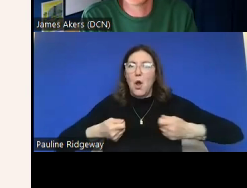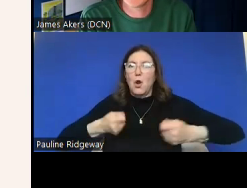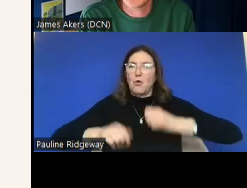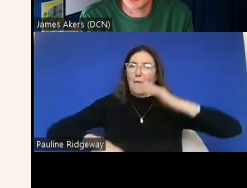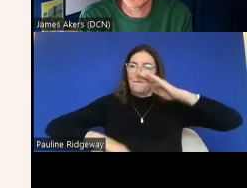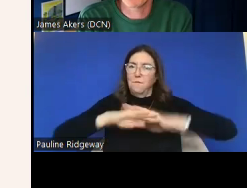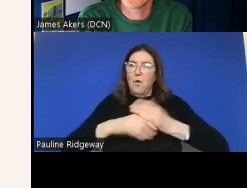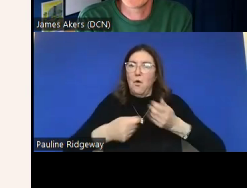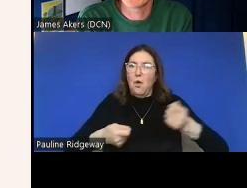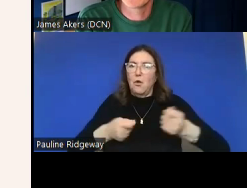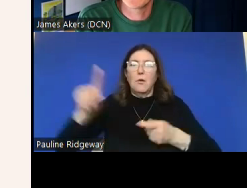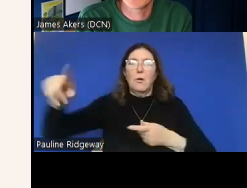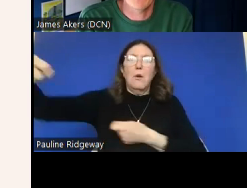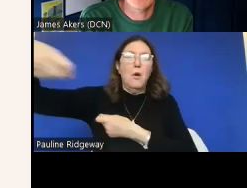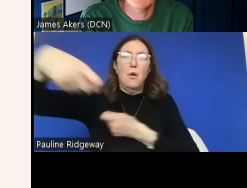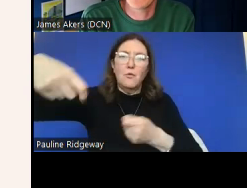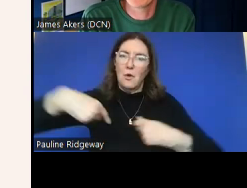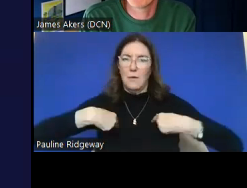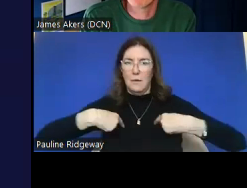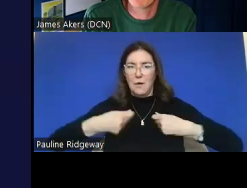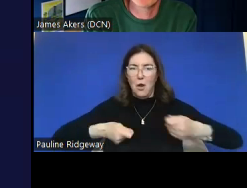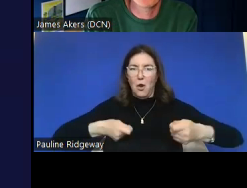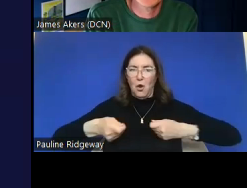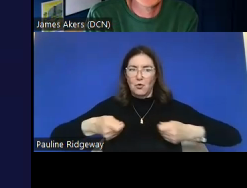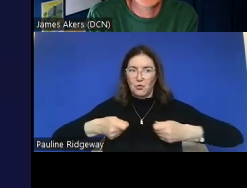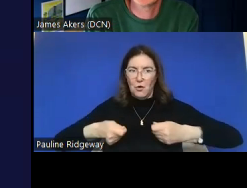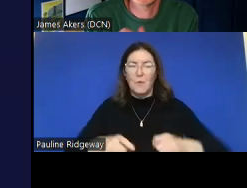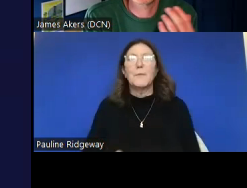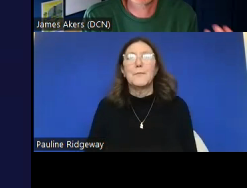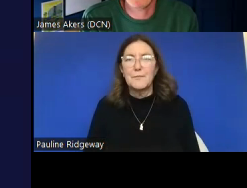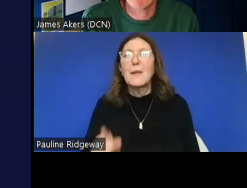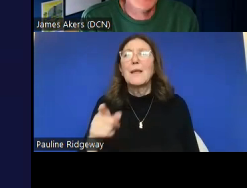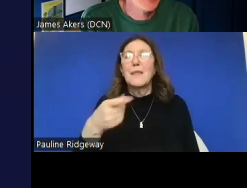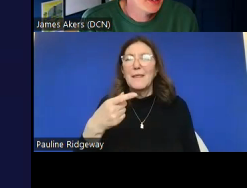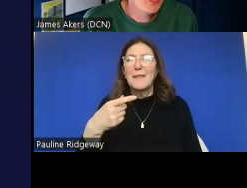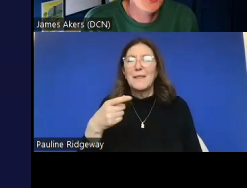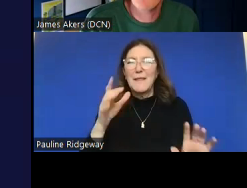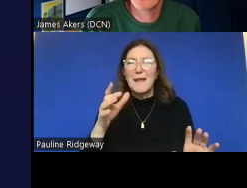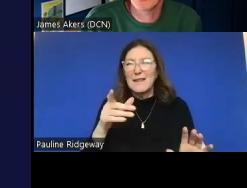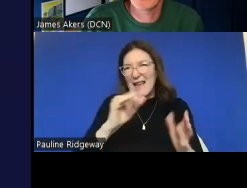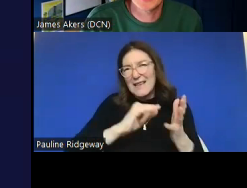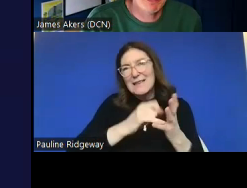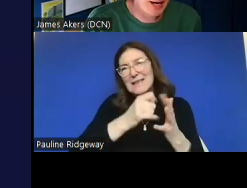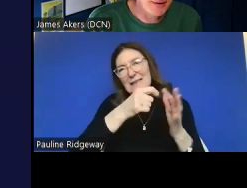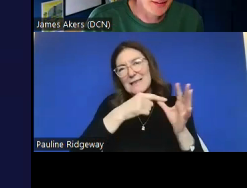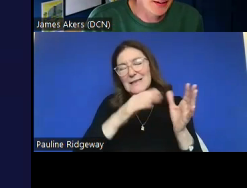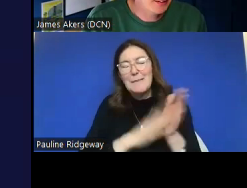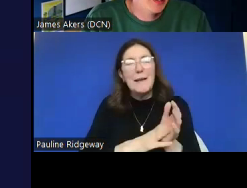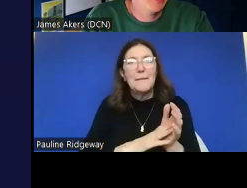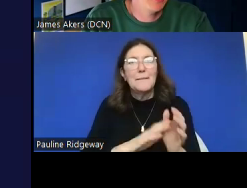This next one is when things are going in there that we don't want. It's called spam. Nobody likes spam in their account.